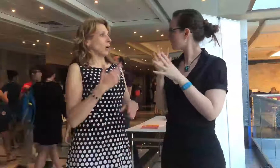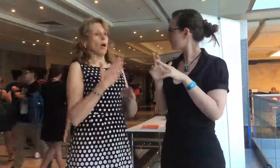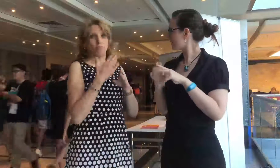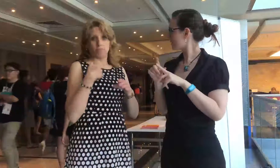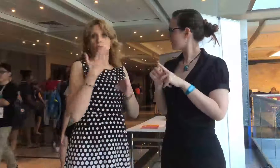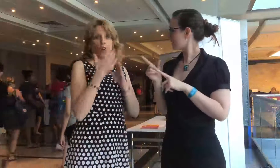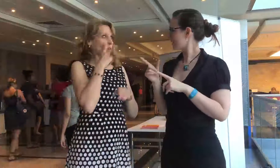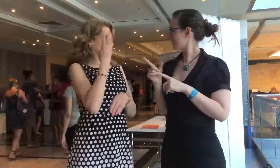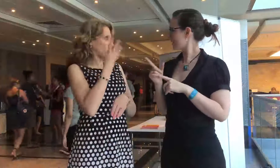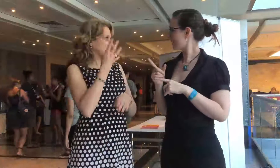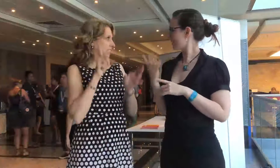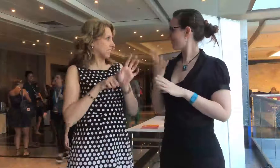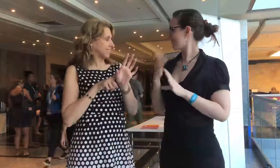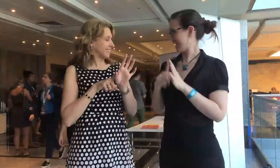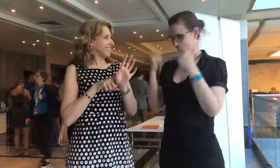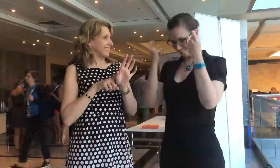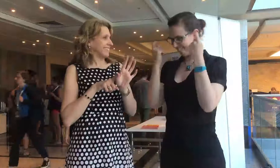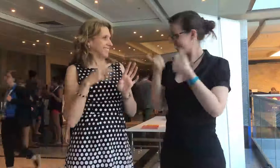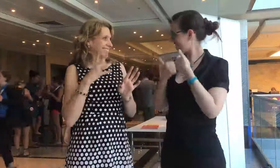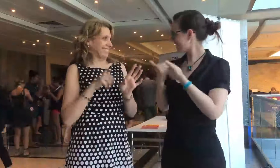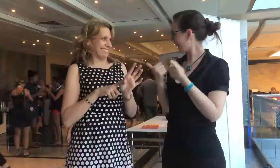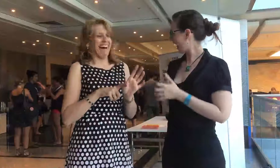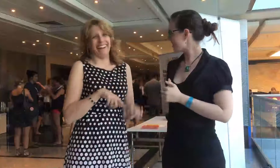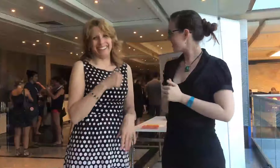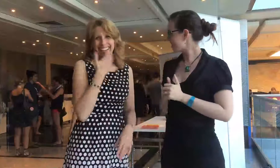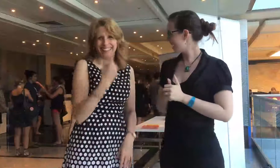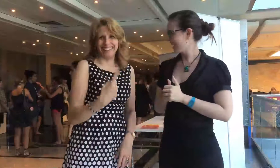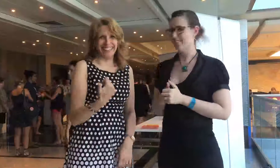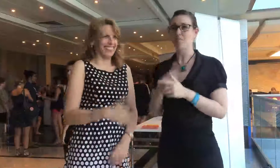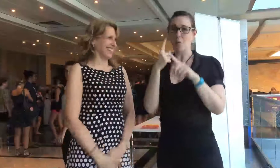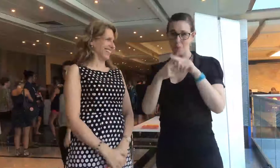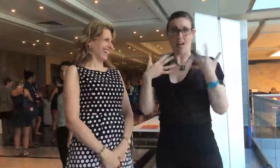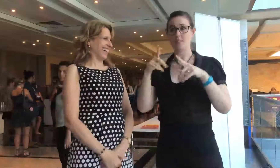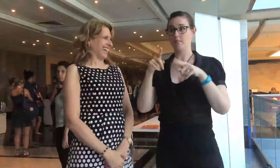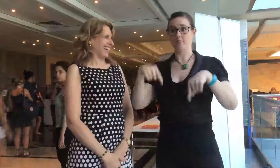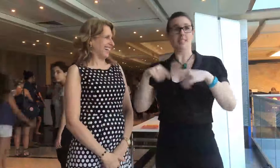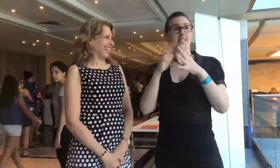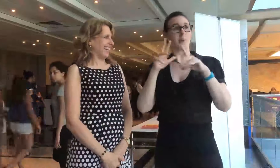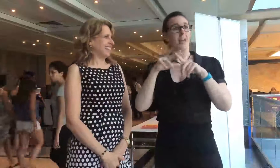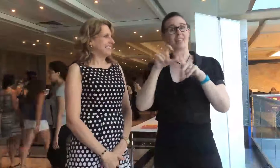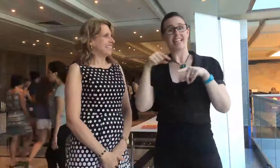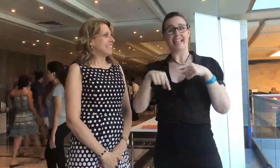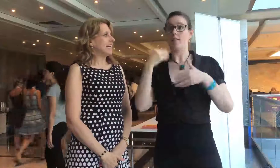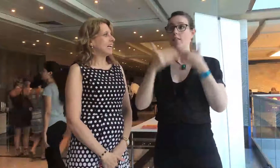14 years! That's impressive. Congratulations. This congress is the product of Philipa's hard work,